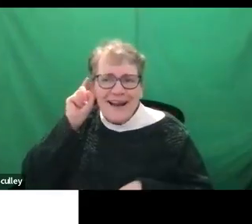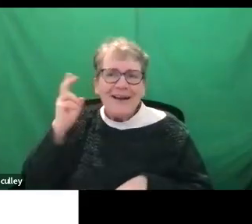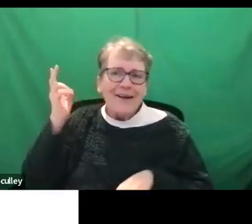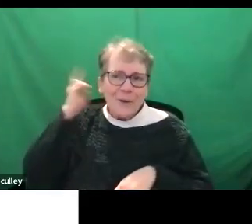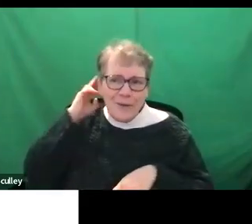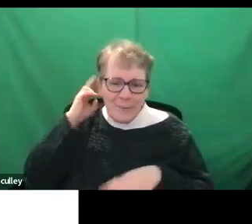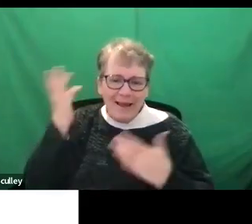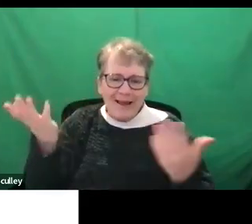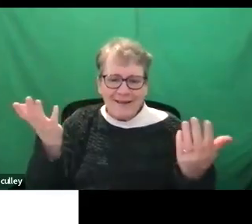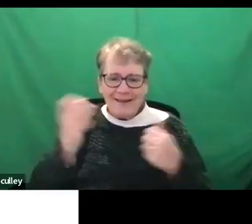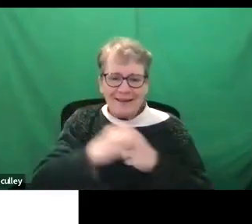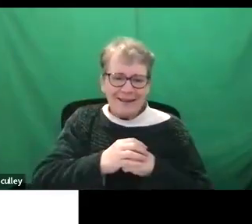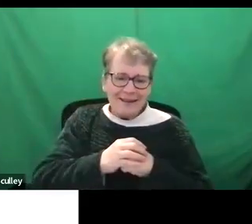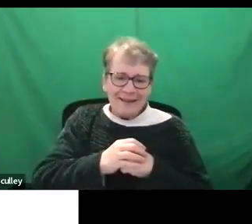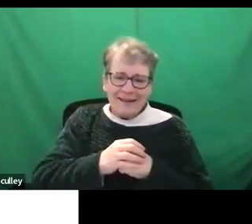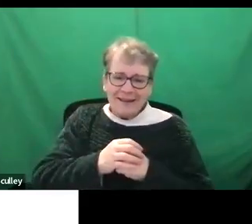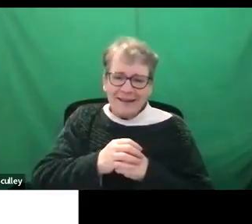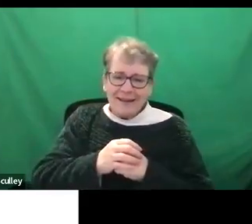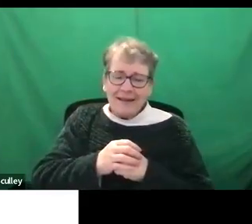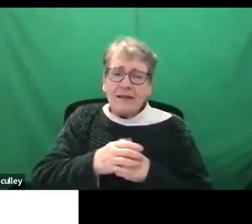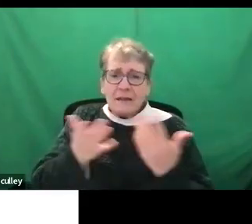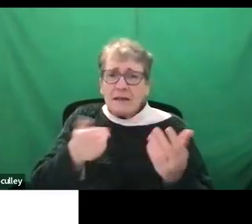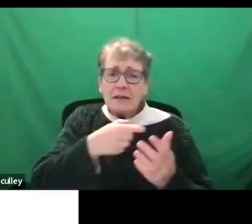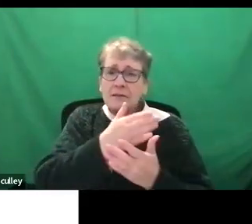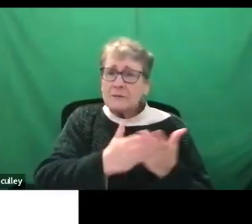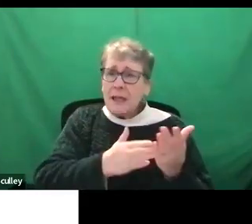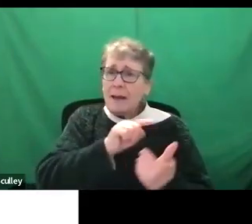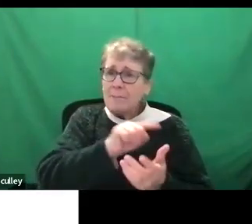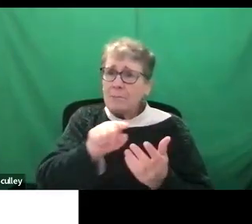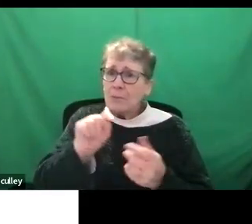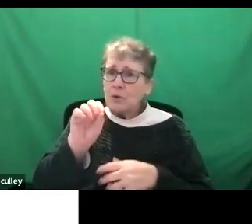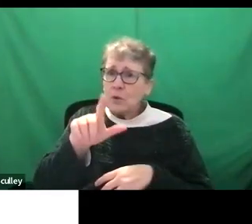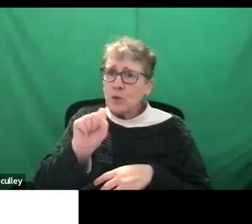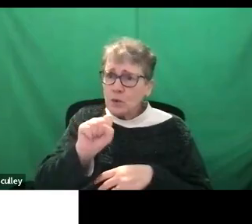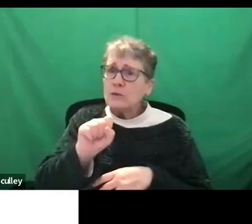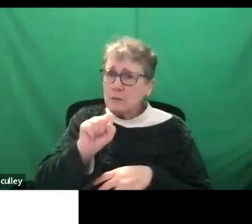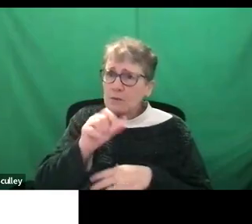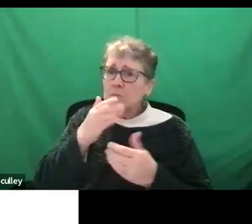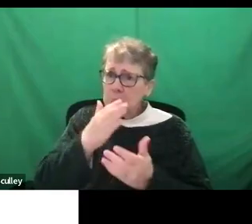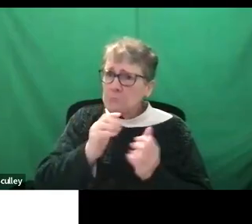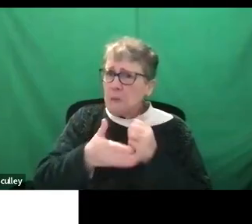There is a strong emphasis on technology, such as cochlear implants and hearing aids.